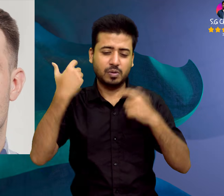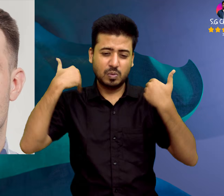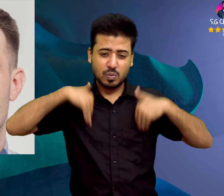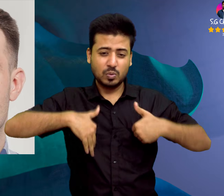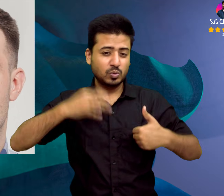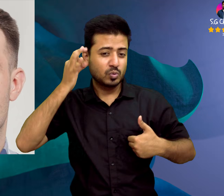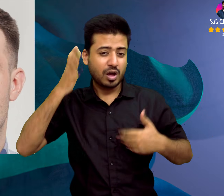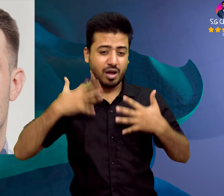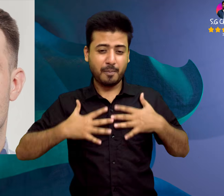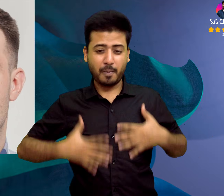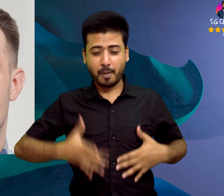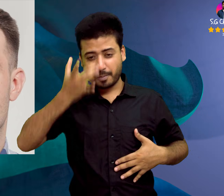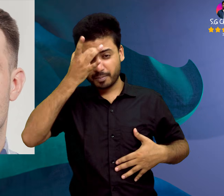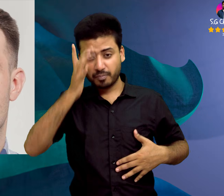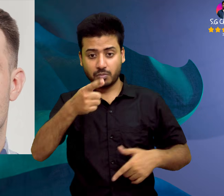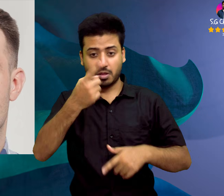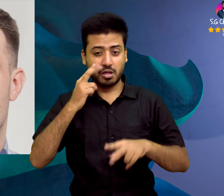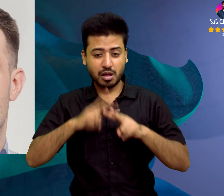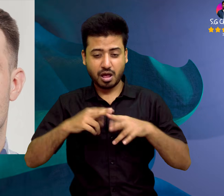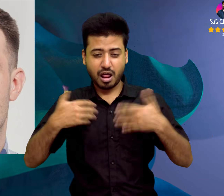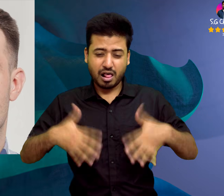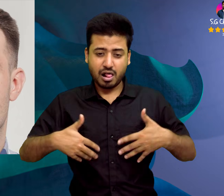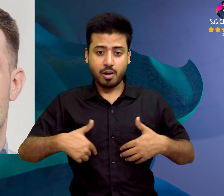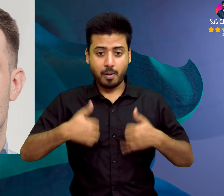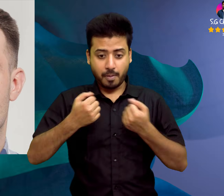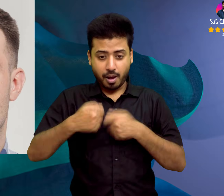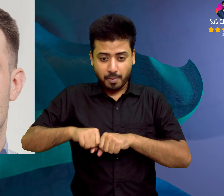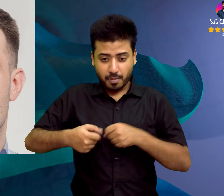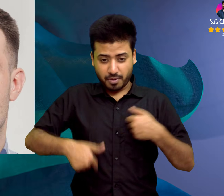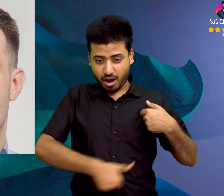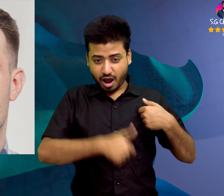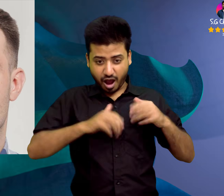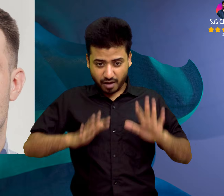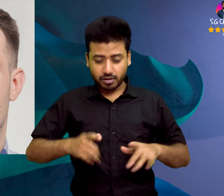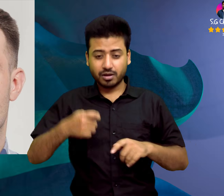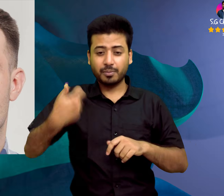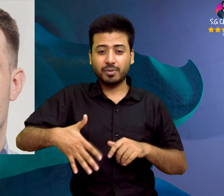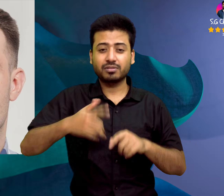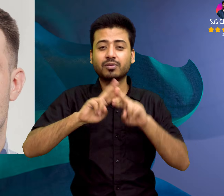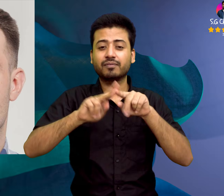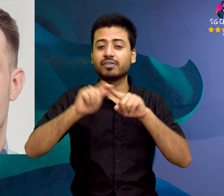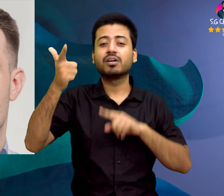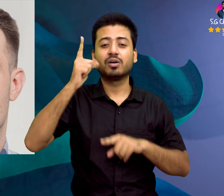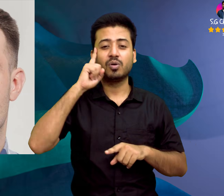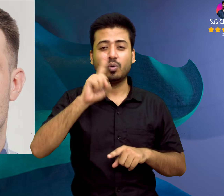a targeted nutrient-dense snack like a handful of almonds or a piece of fruit is biologically